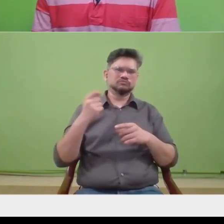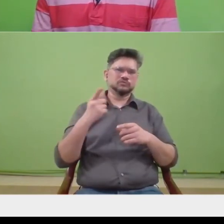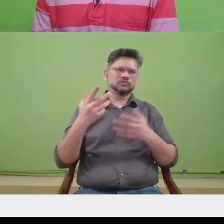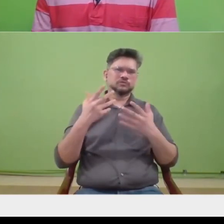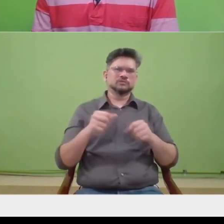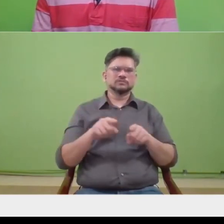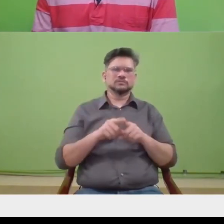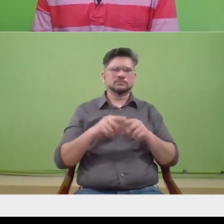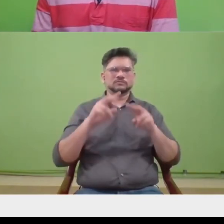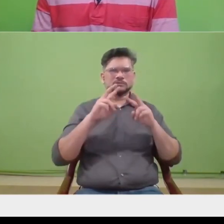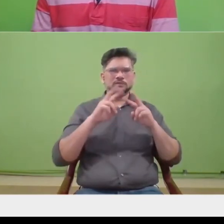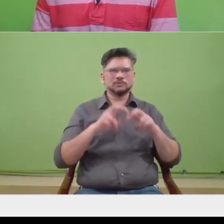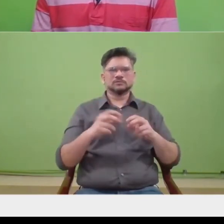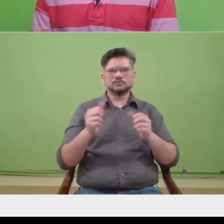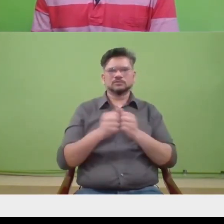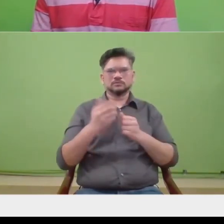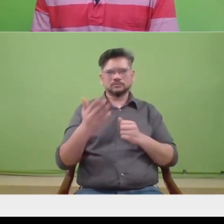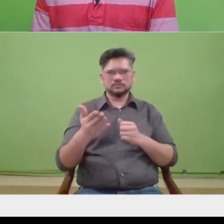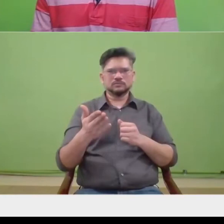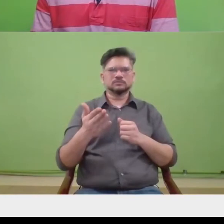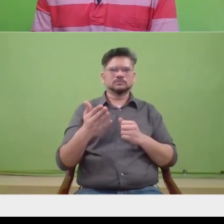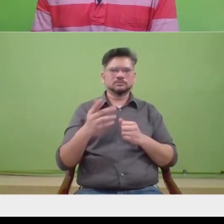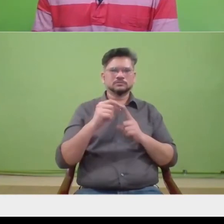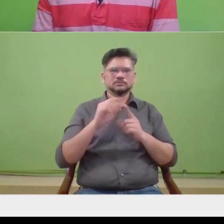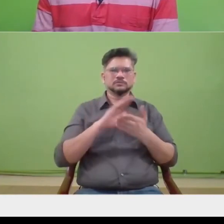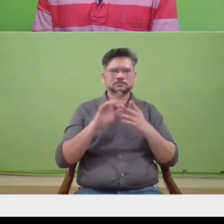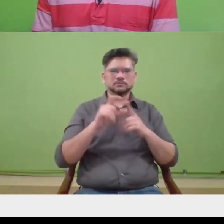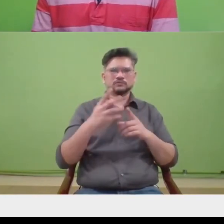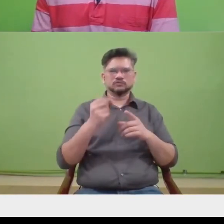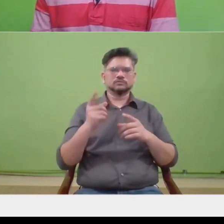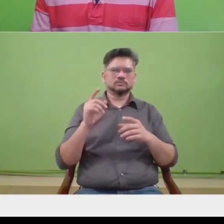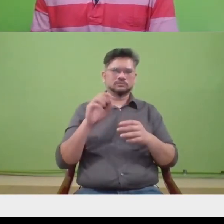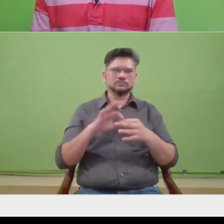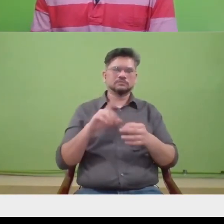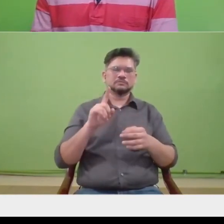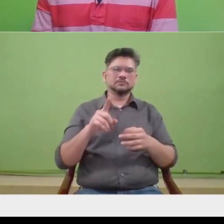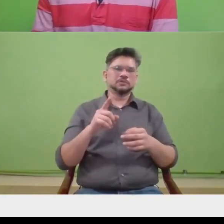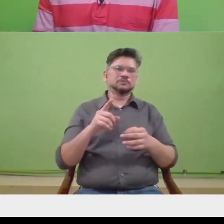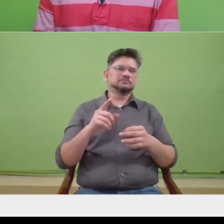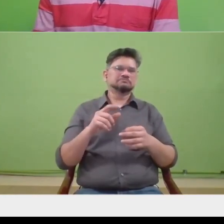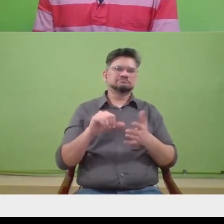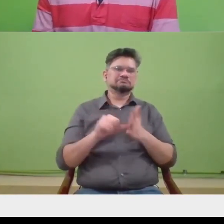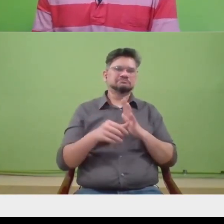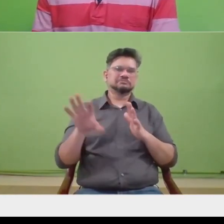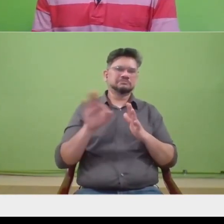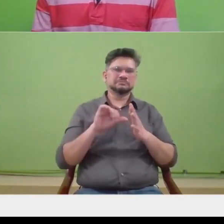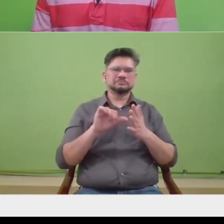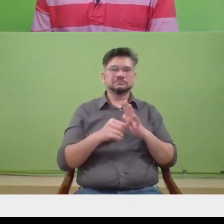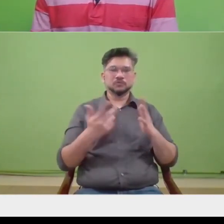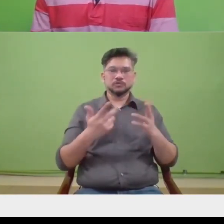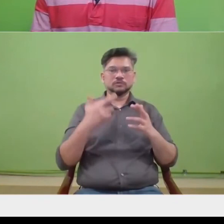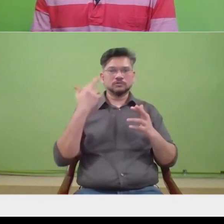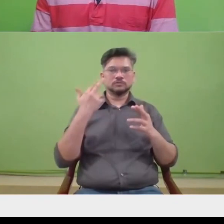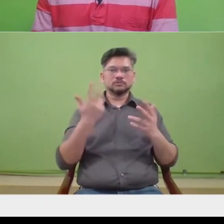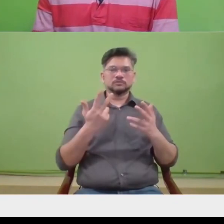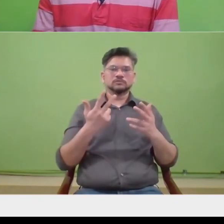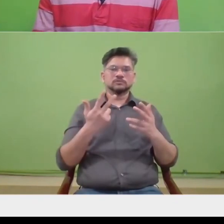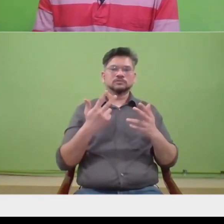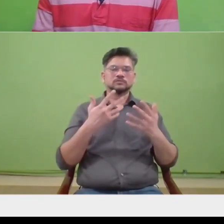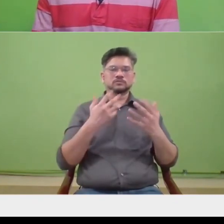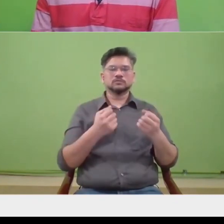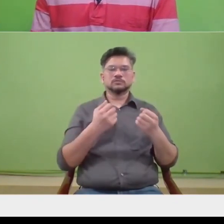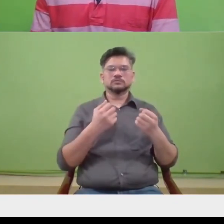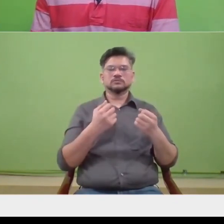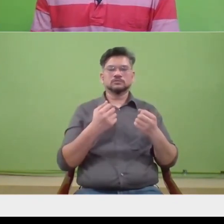a research degree with me a phd and we could not take him because we always required grounding in